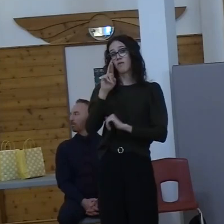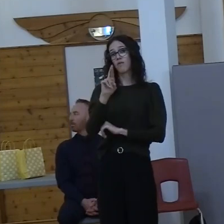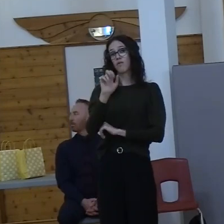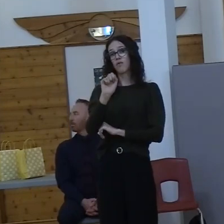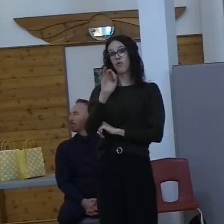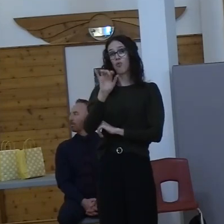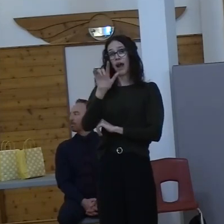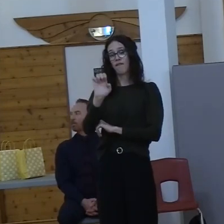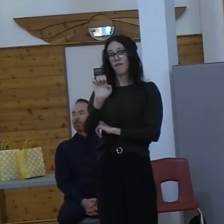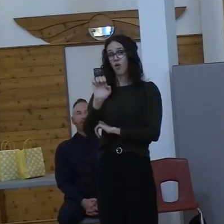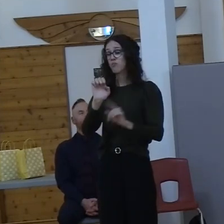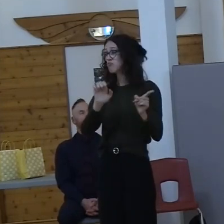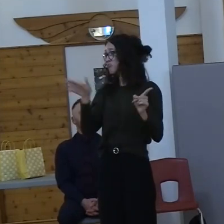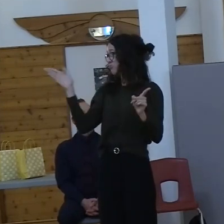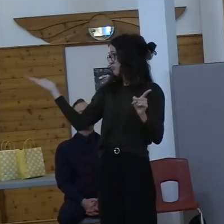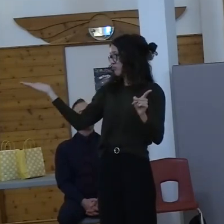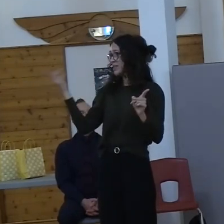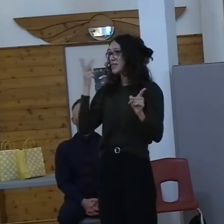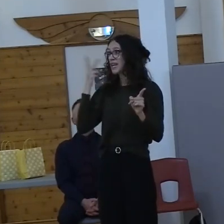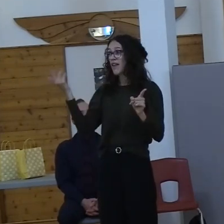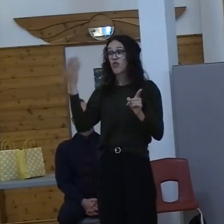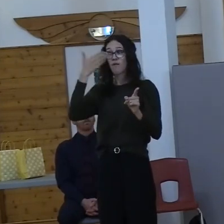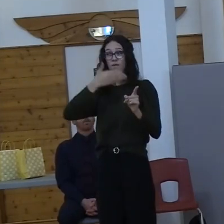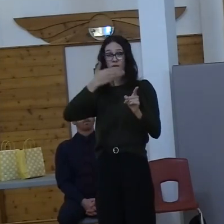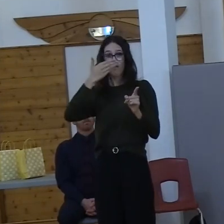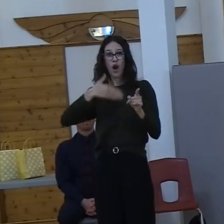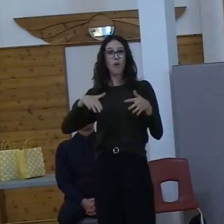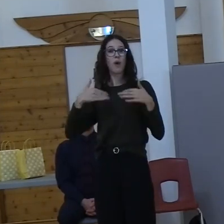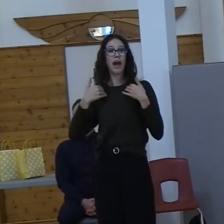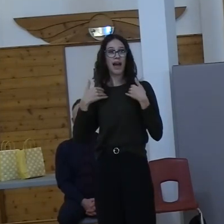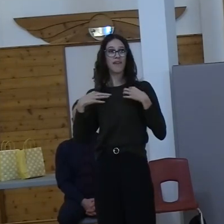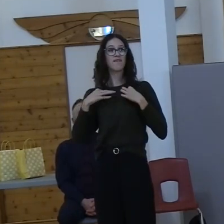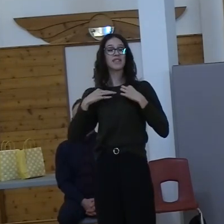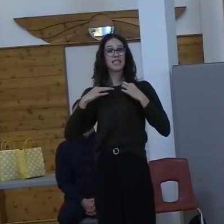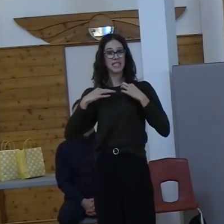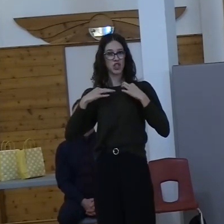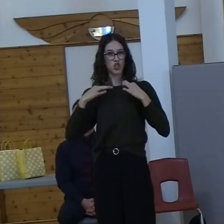We did see that we do have t-shirts and raffle tickets.